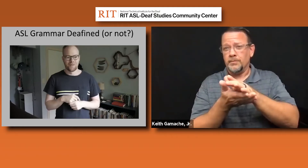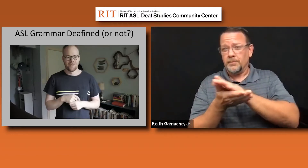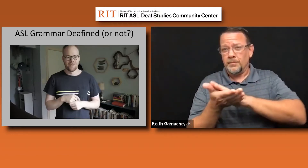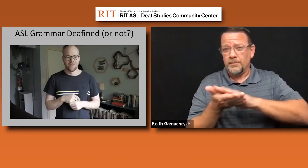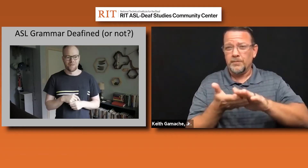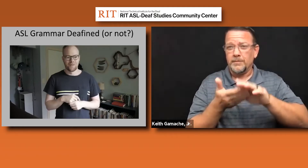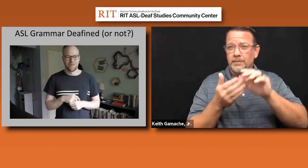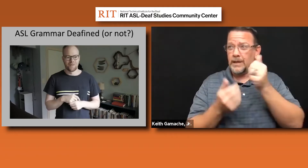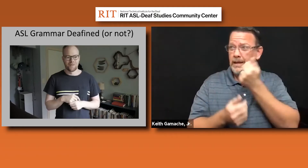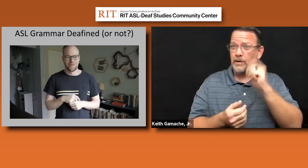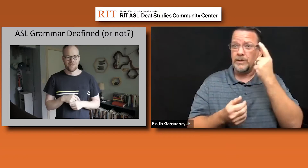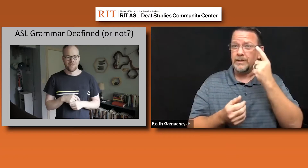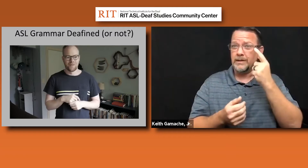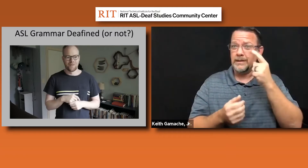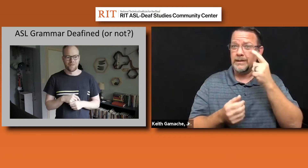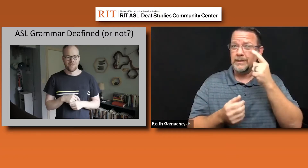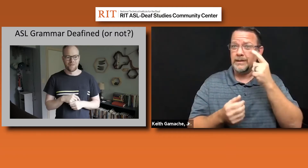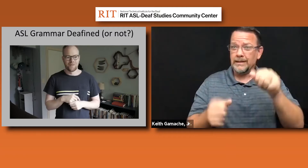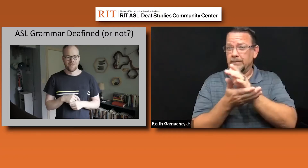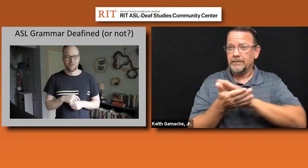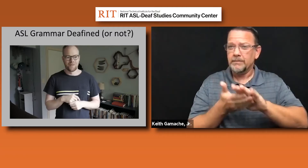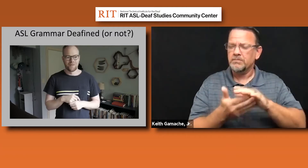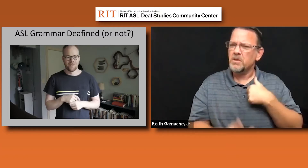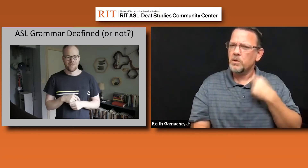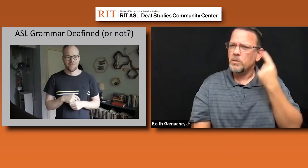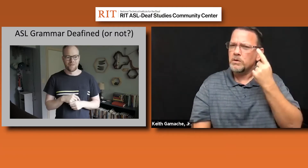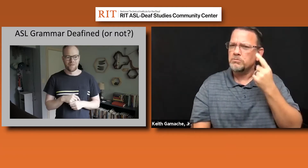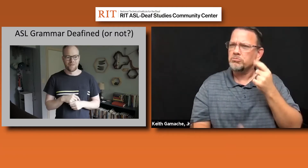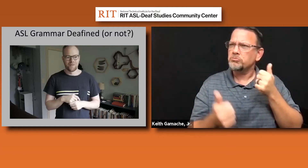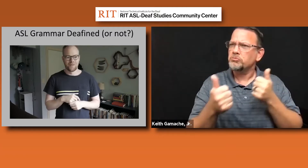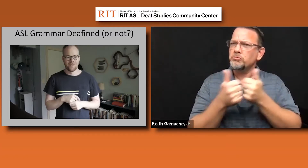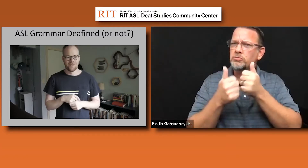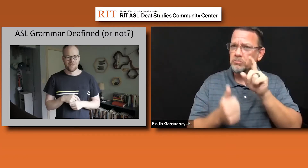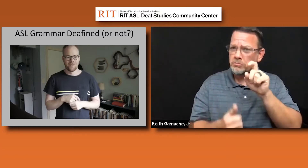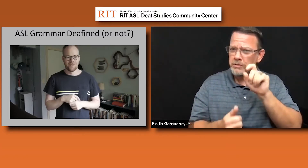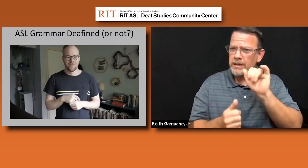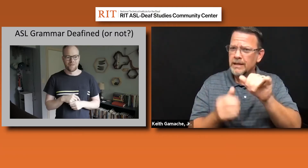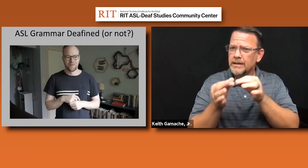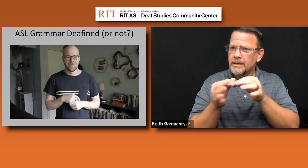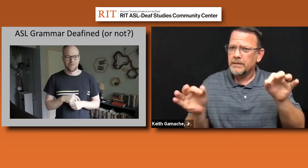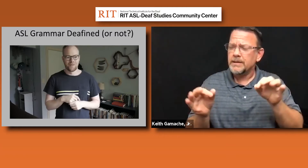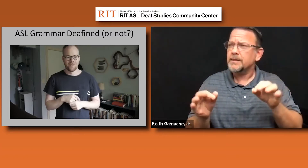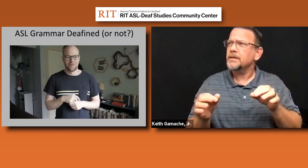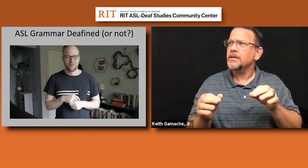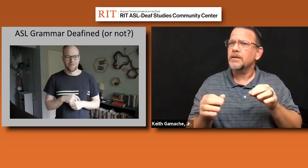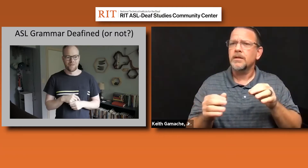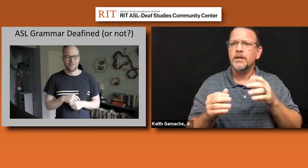He mentioned something about true or pure ASL-- there's not anyone that signs that-- and I challenge that statement.